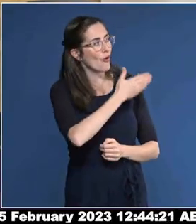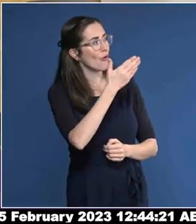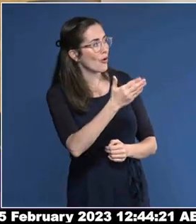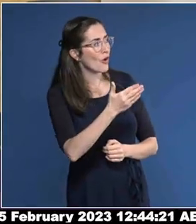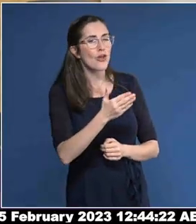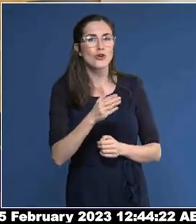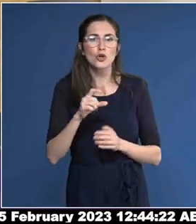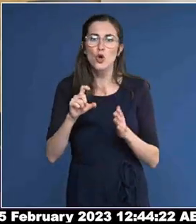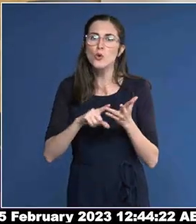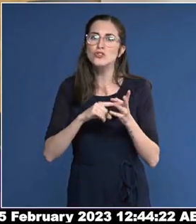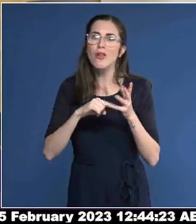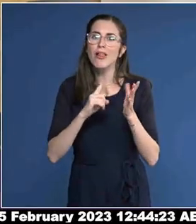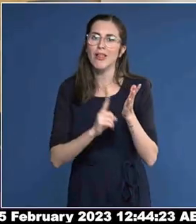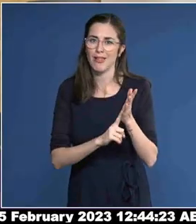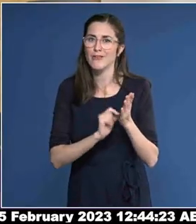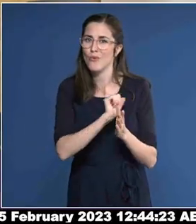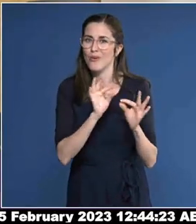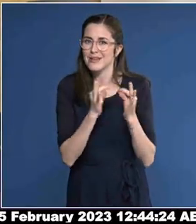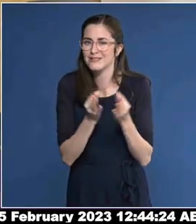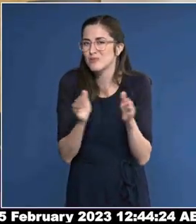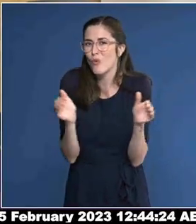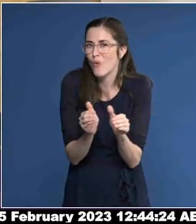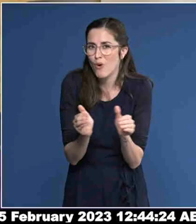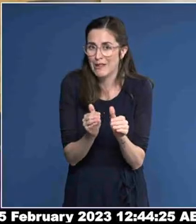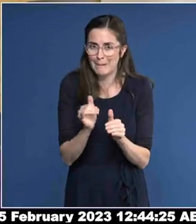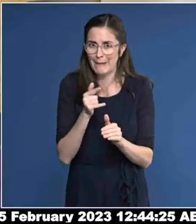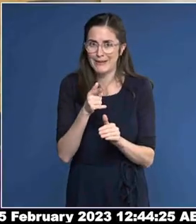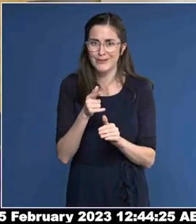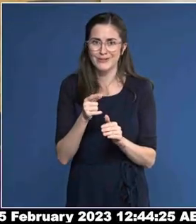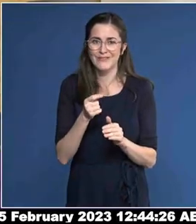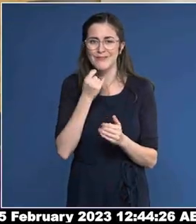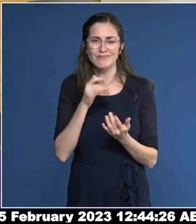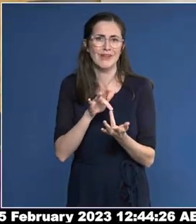may not need to have very elaborate communication arrangements. No. And I don't want to use it - yes.